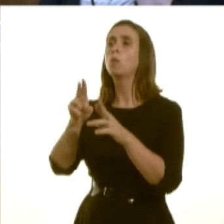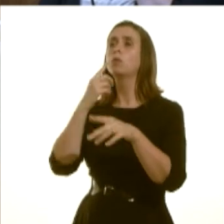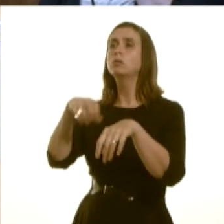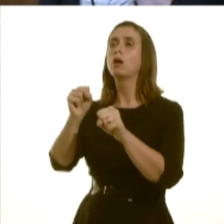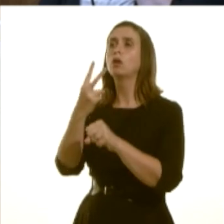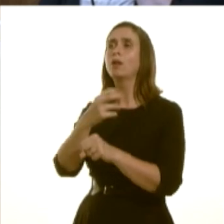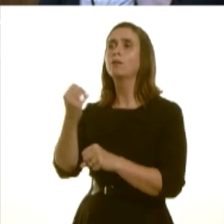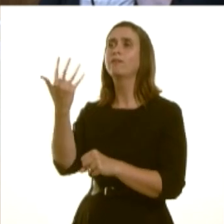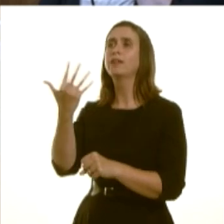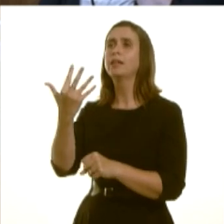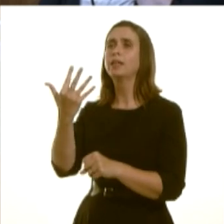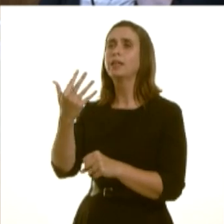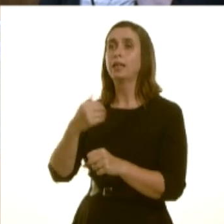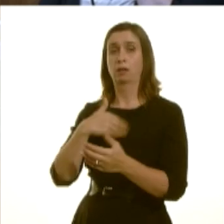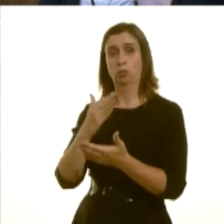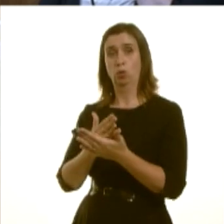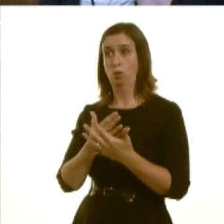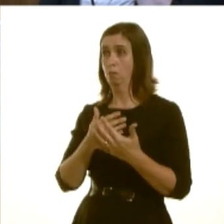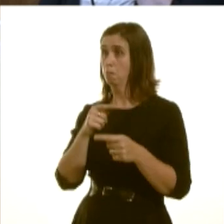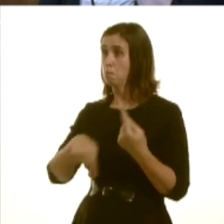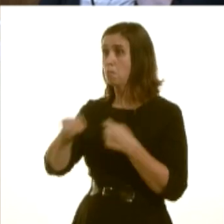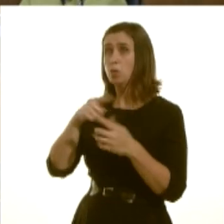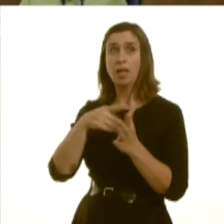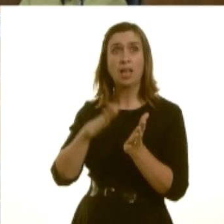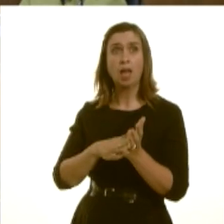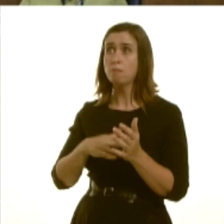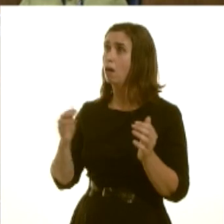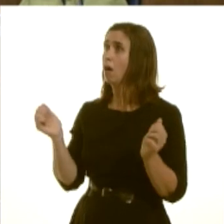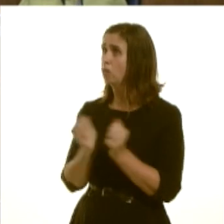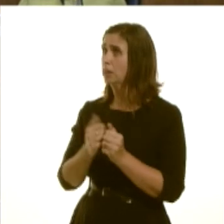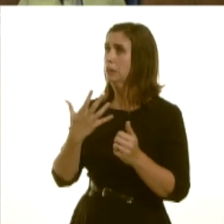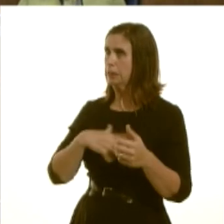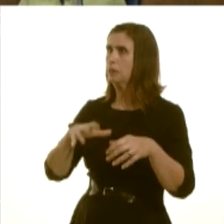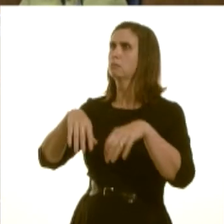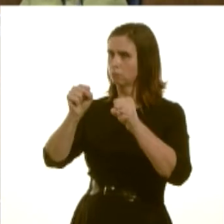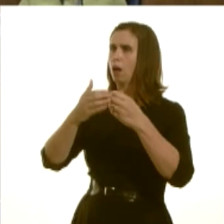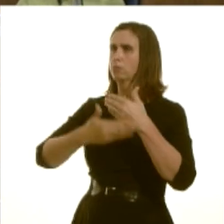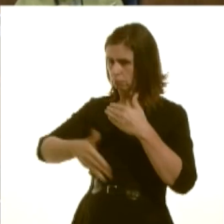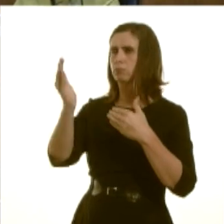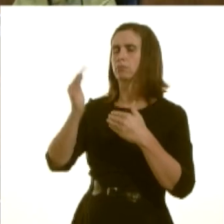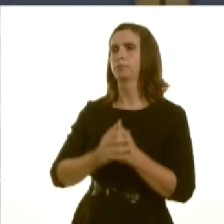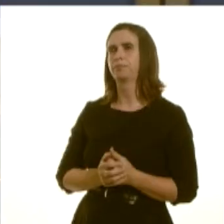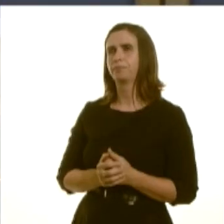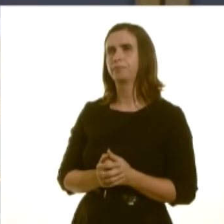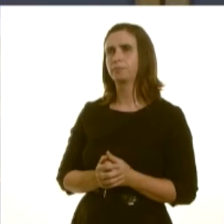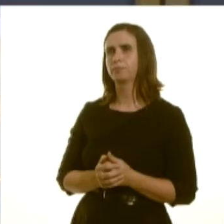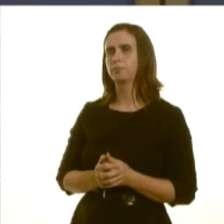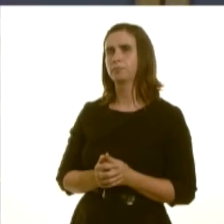keen to ensure that this goes ahead. Darren Millar: First Minister, I also welcome